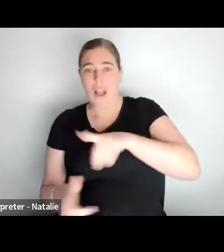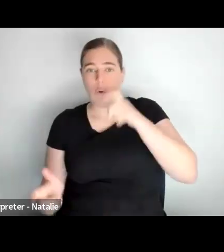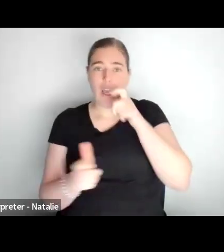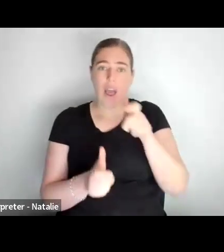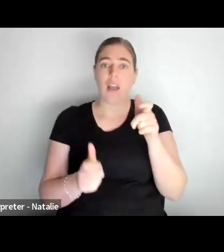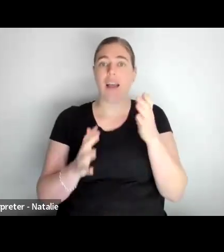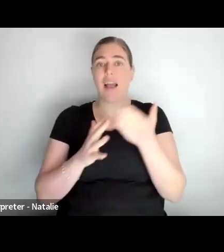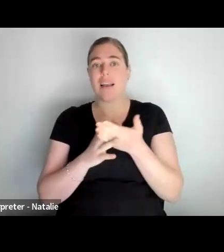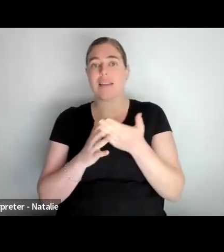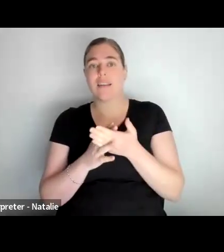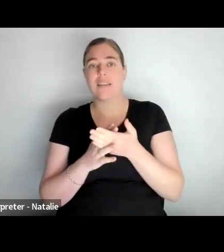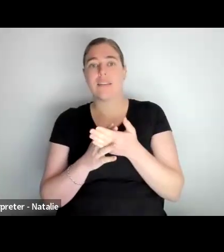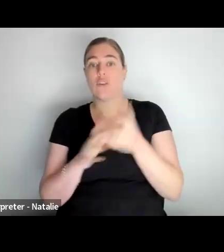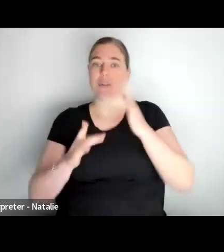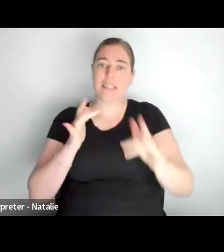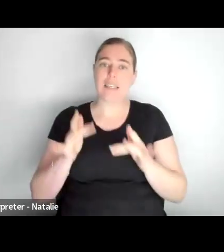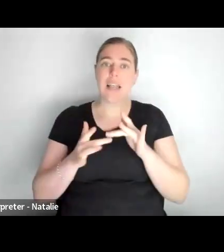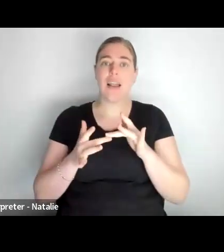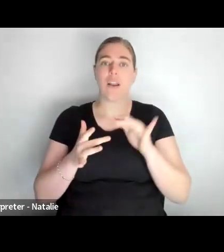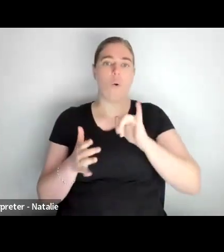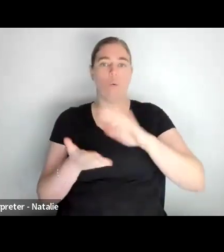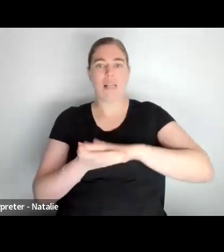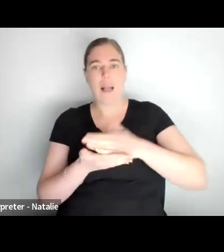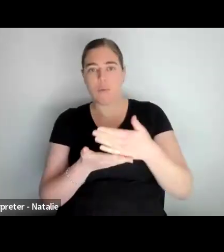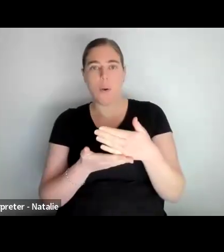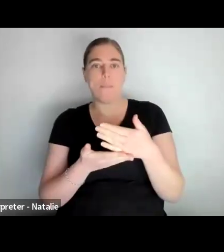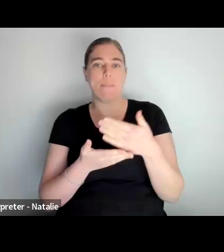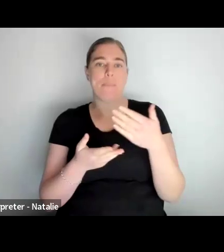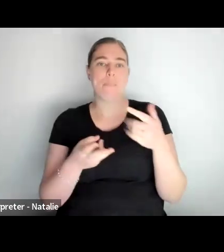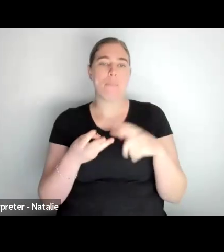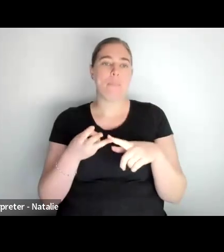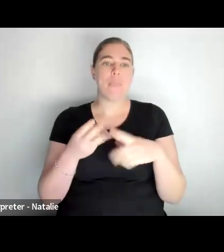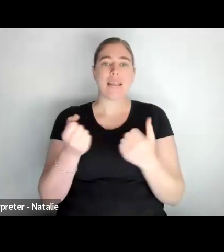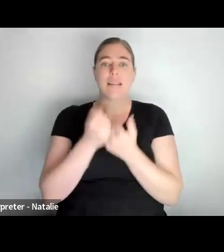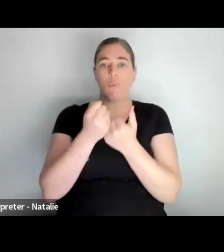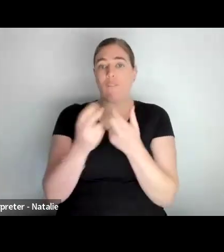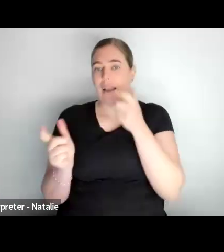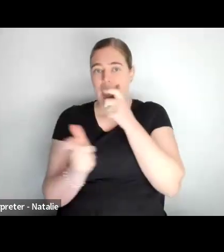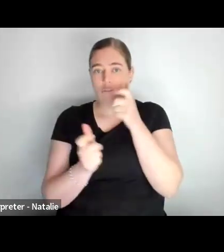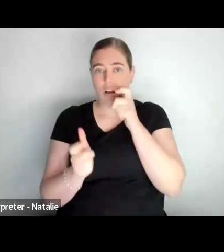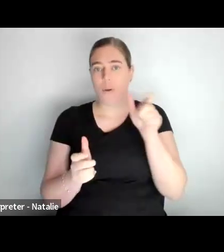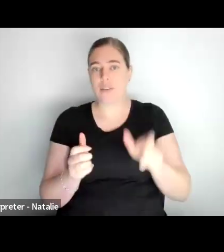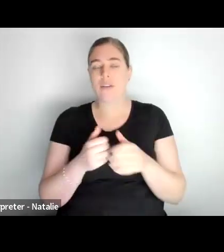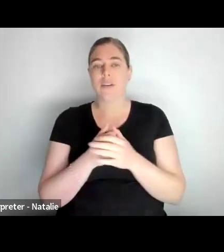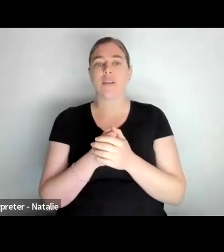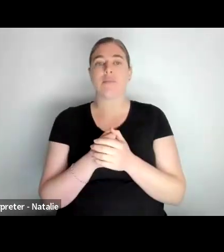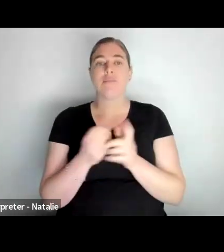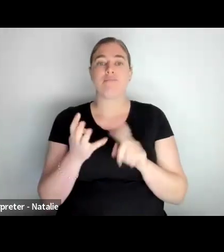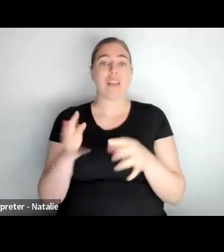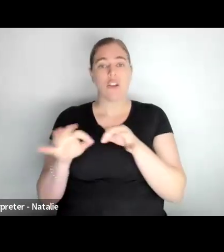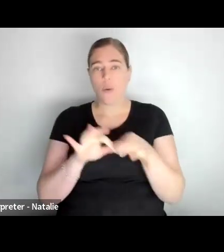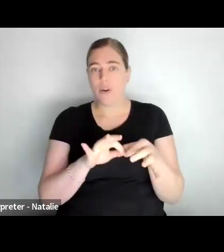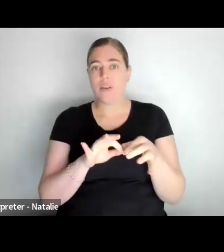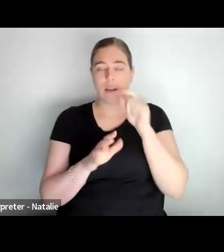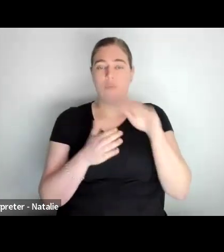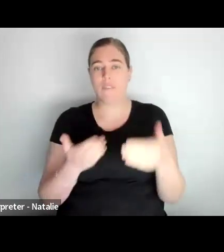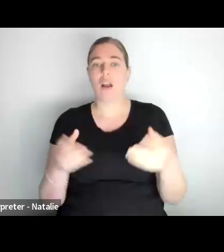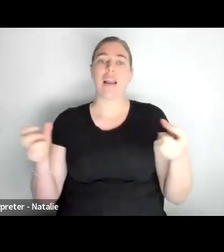access to internet or computers, support from a carer, interpreters, captioning,